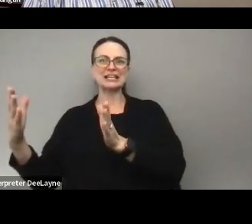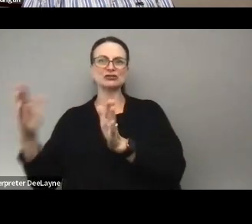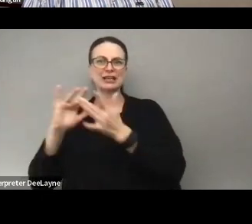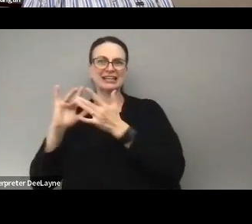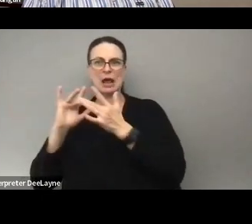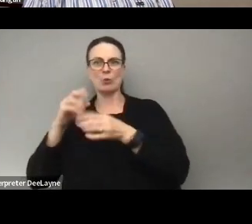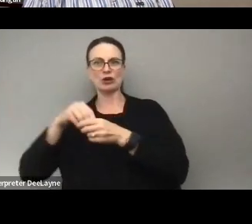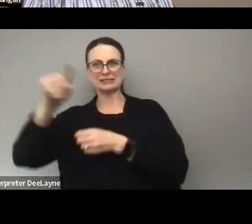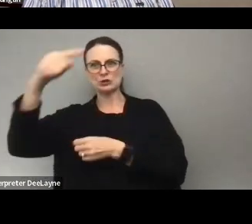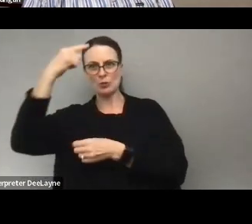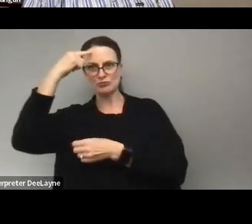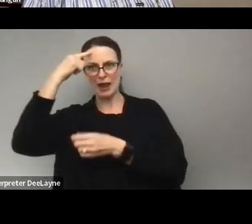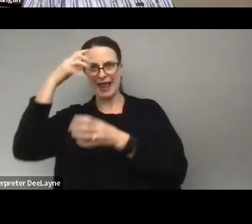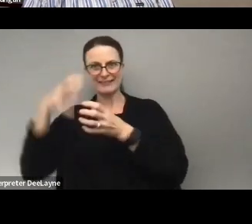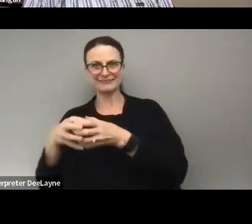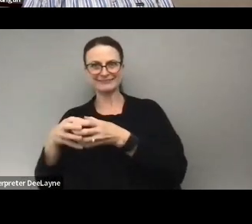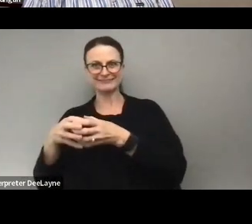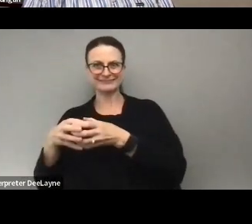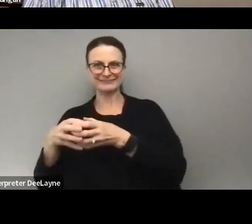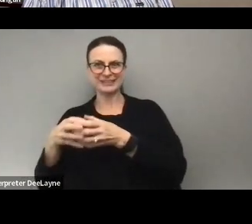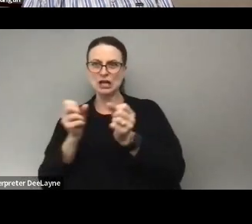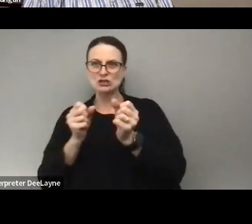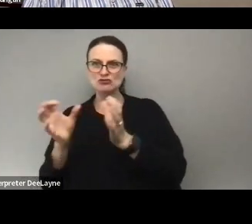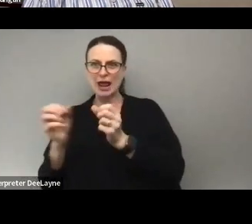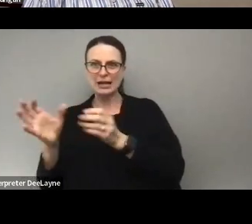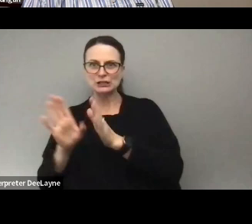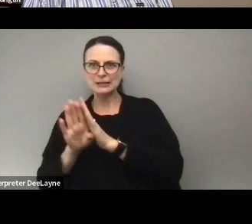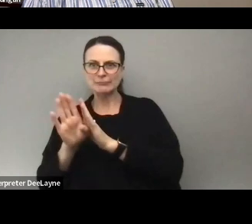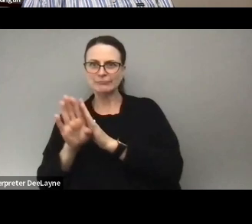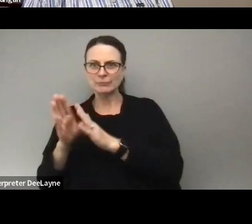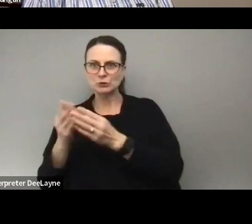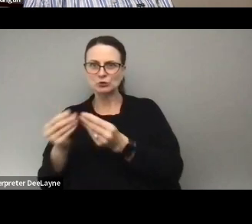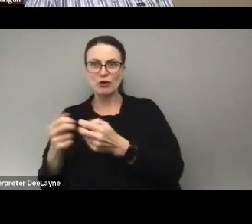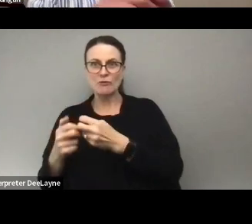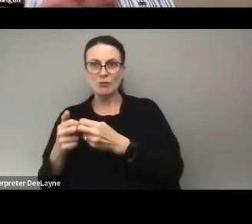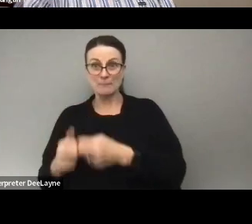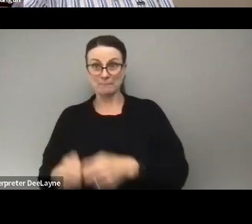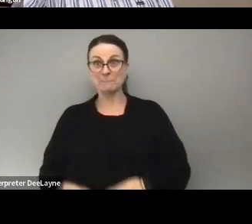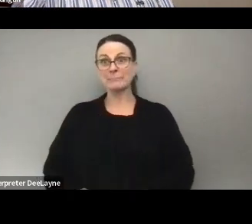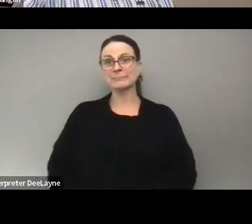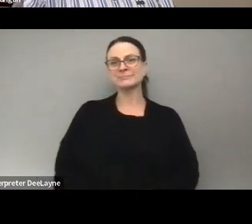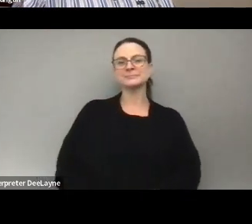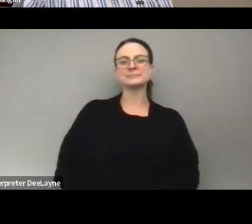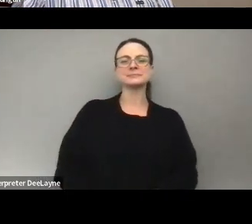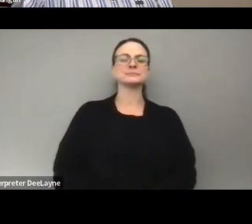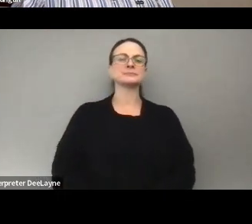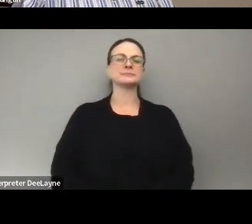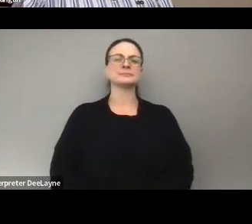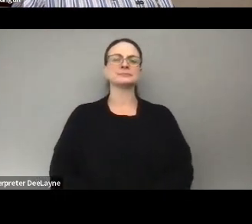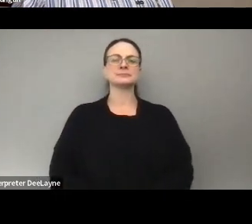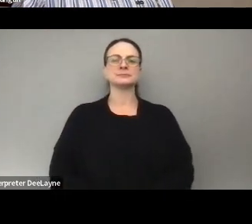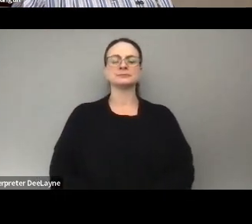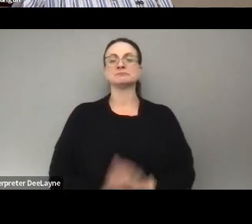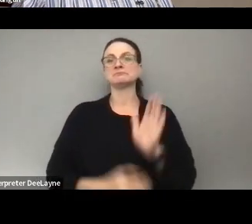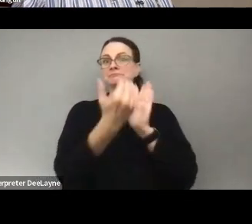So, how your brain forms strategy to solve problems. So, the guidelines of action